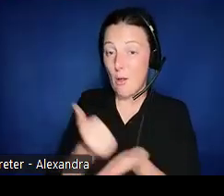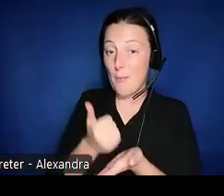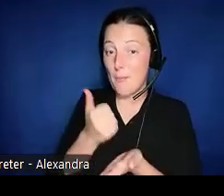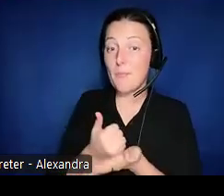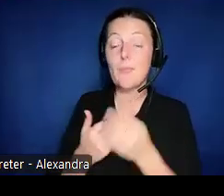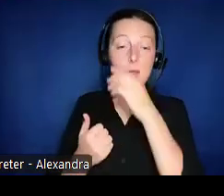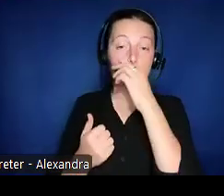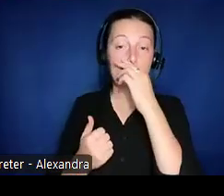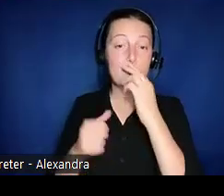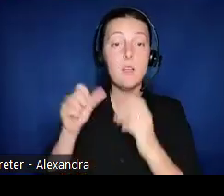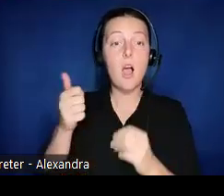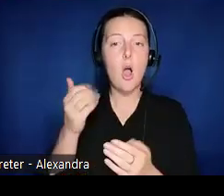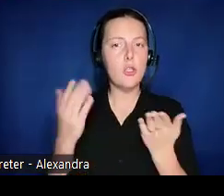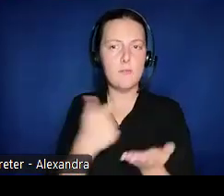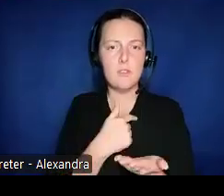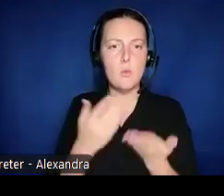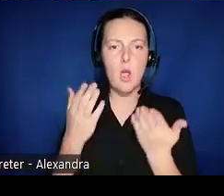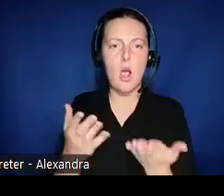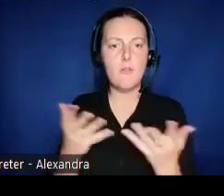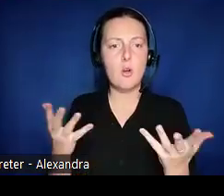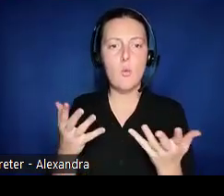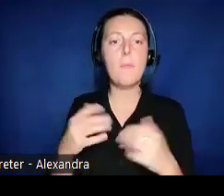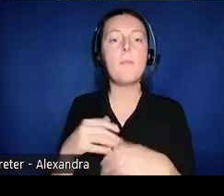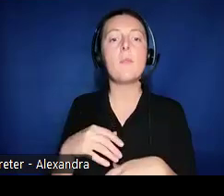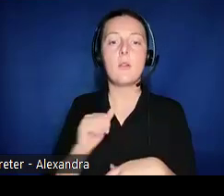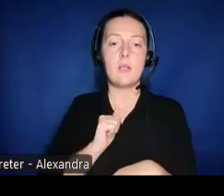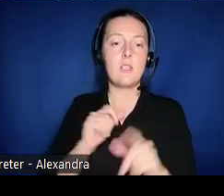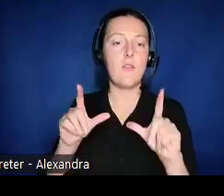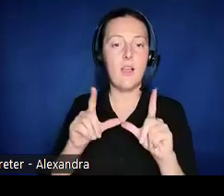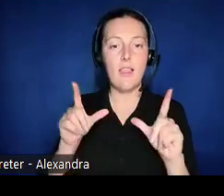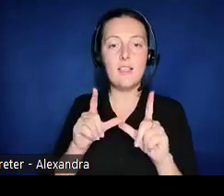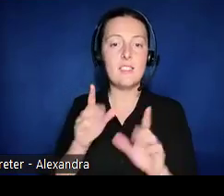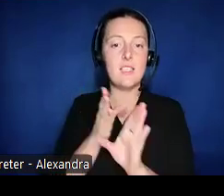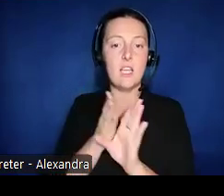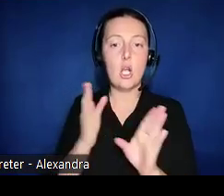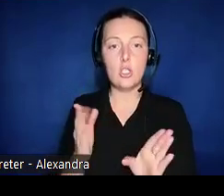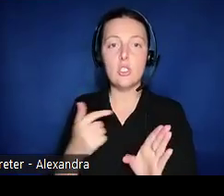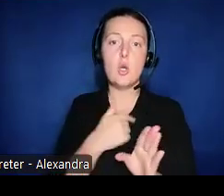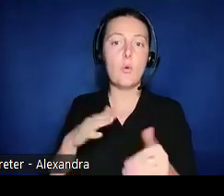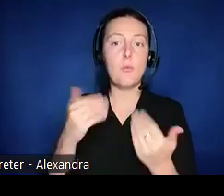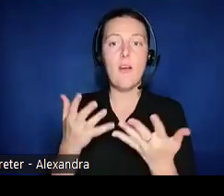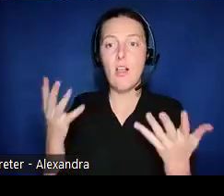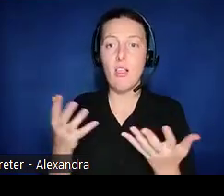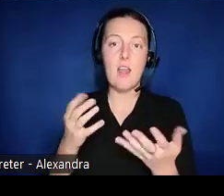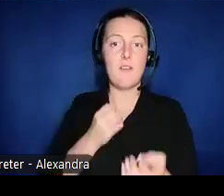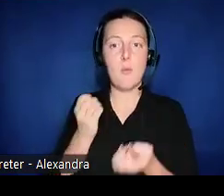psychologist is lots of uh emotional support throughout this process. I put this as a separate